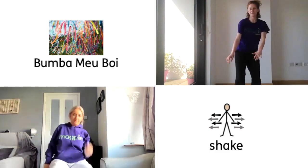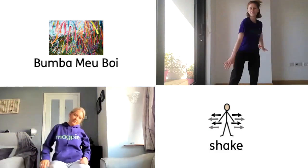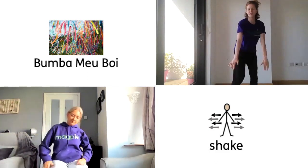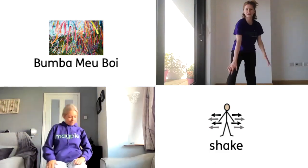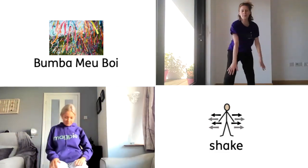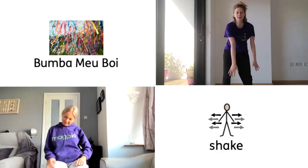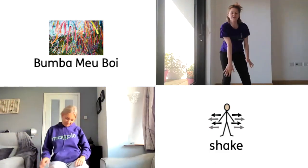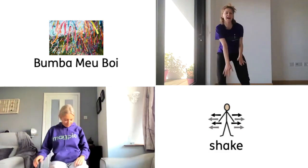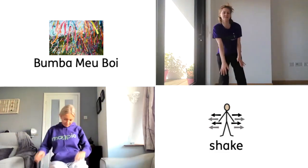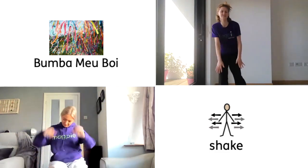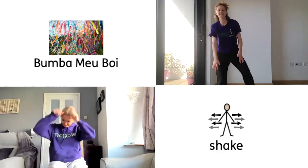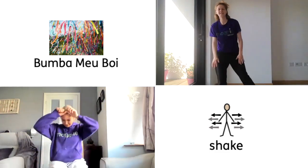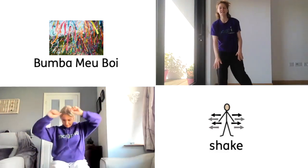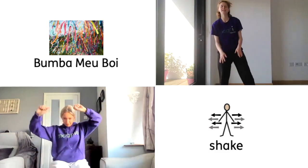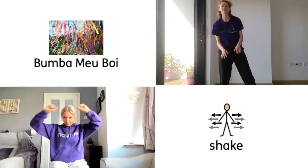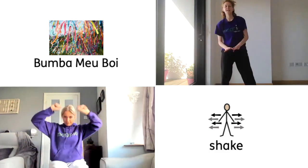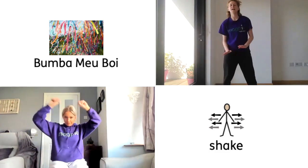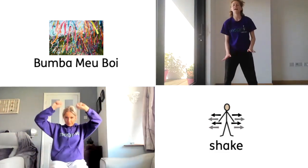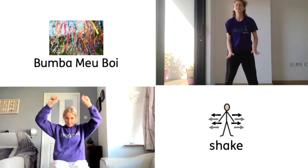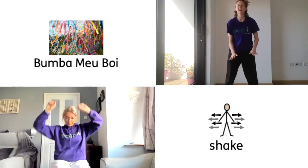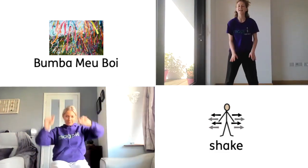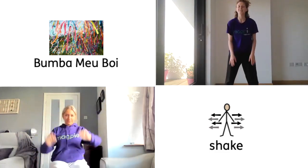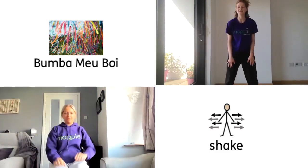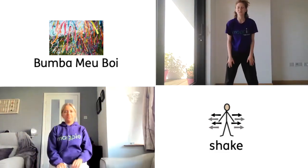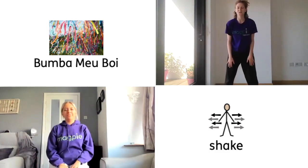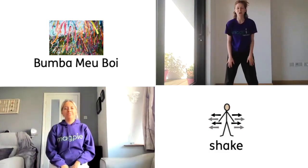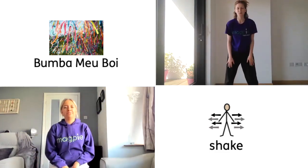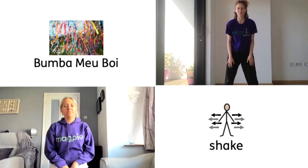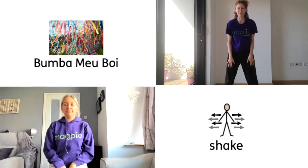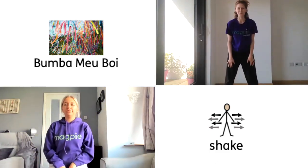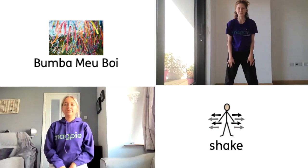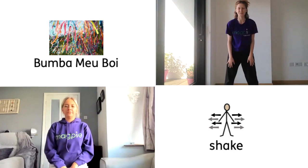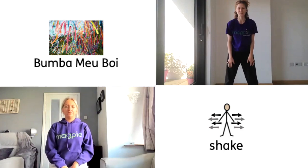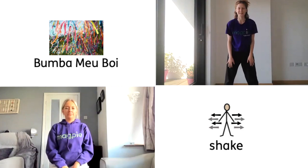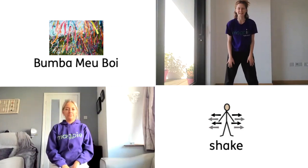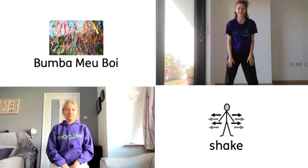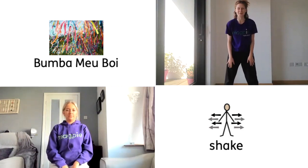for a couple of counts and then we'll stop and move on to our next move